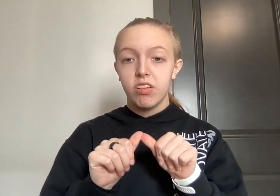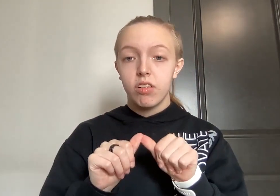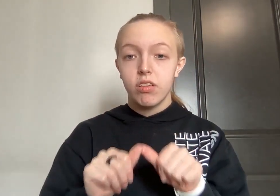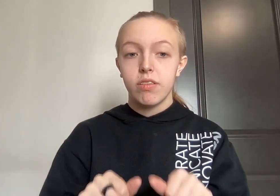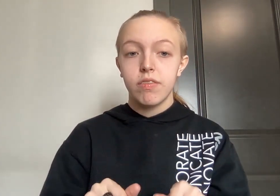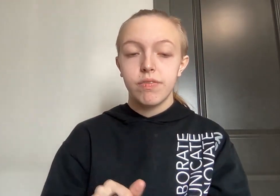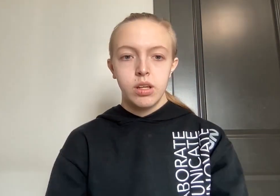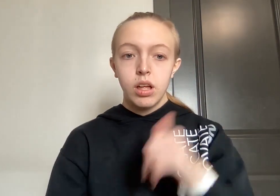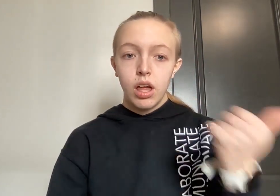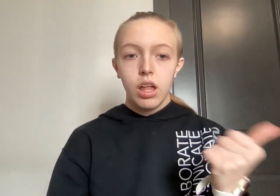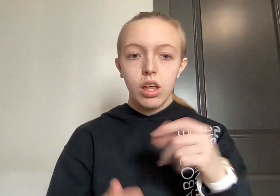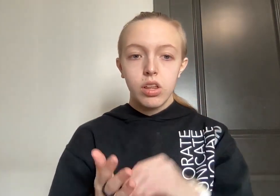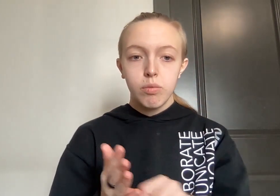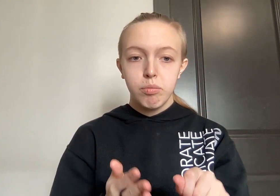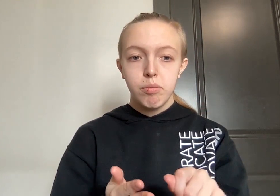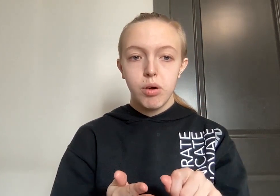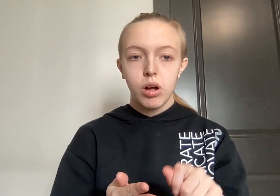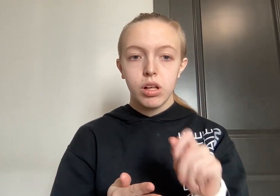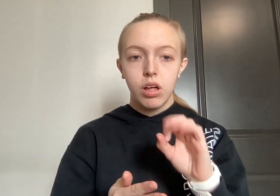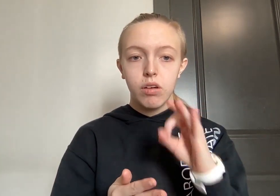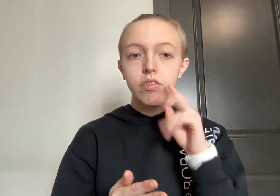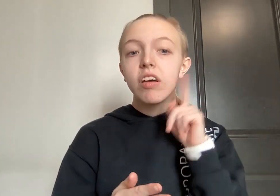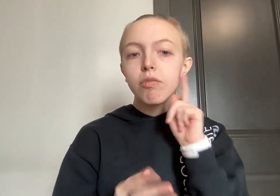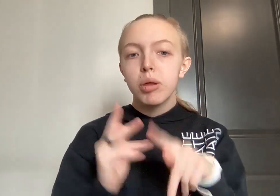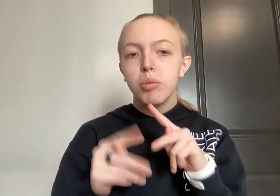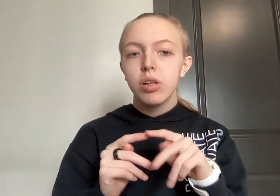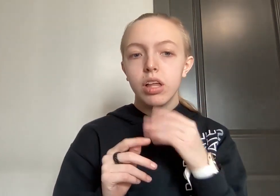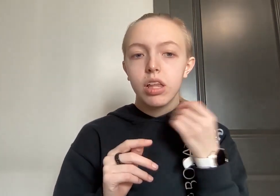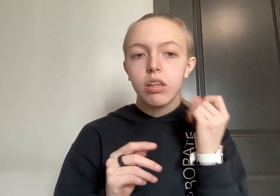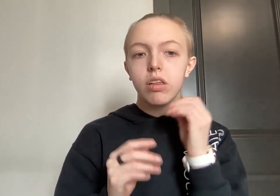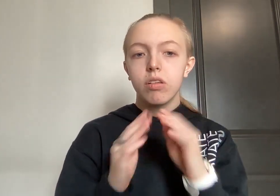Another mark of deaf people and the community.